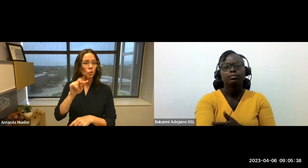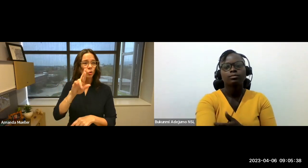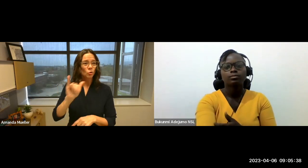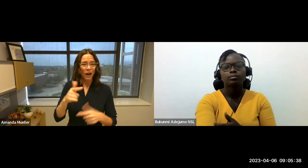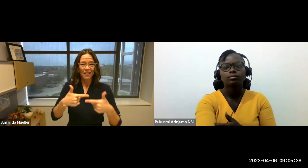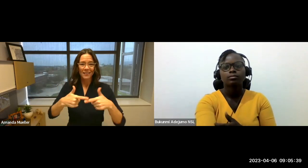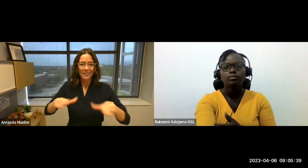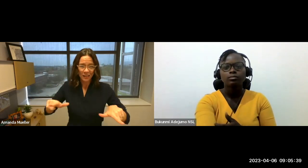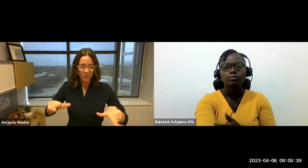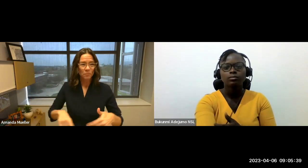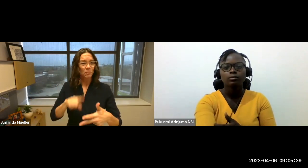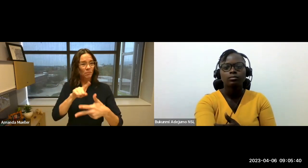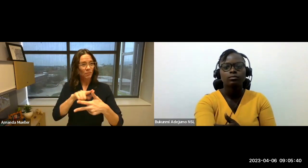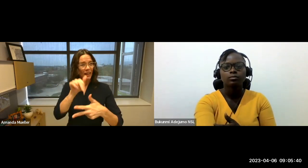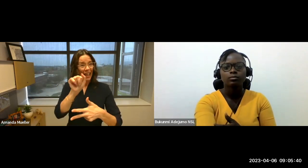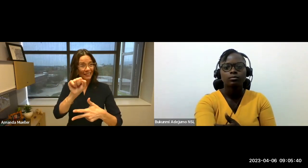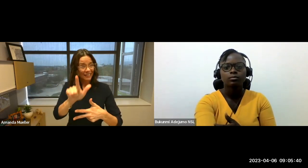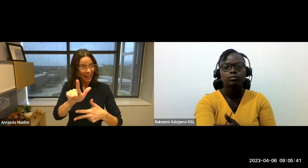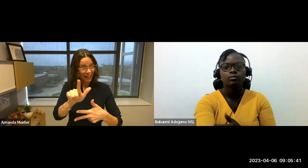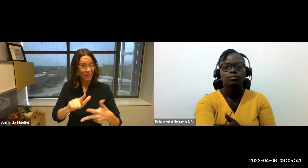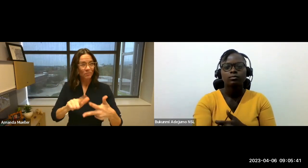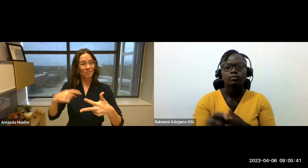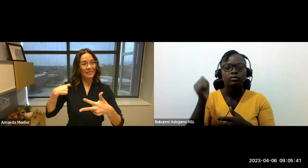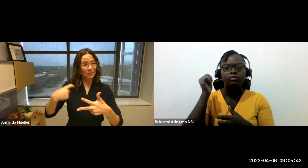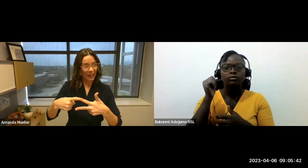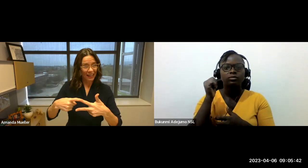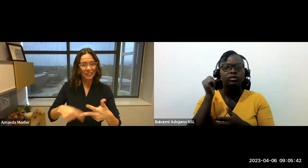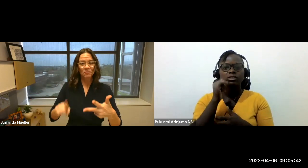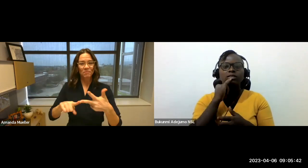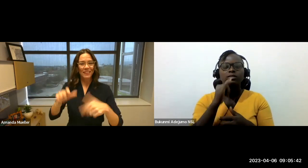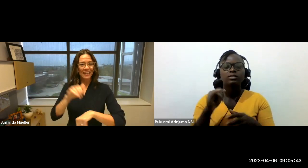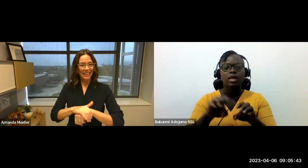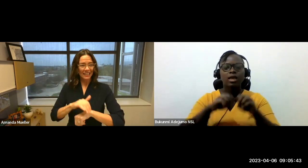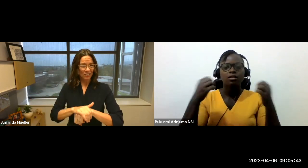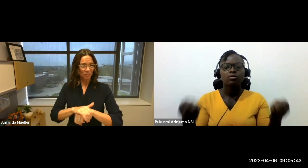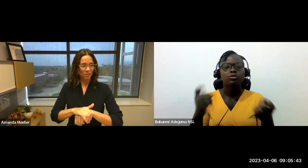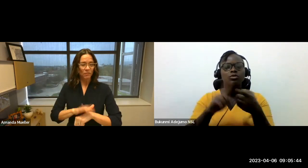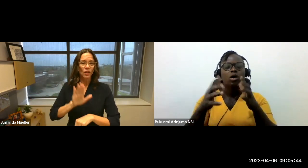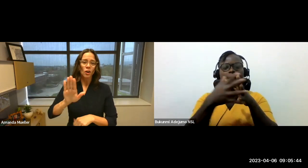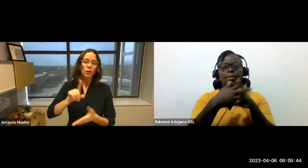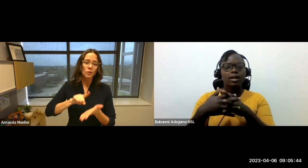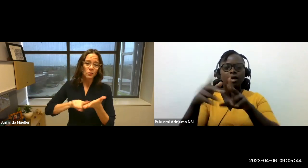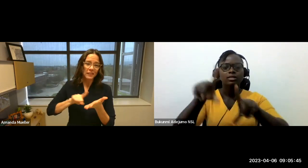She's natively exposed, trilingual to American sign language, Spanish and English.